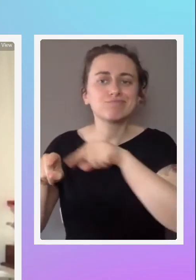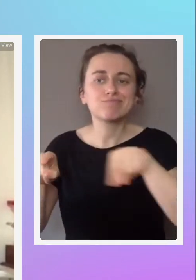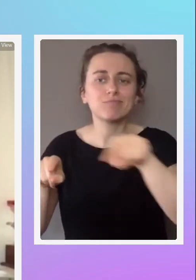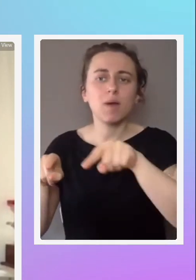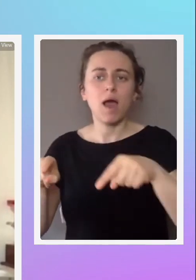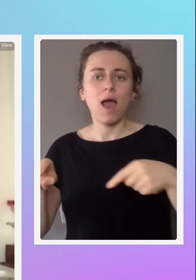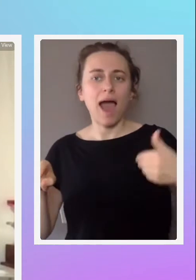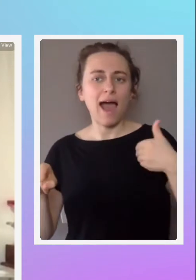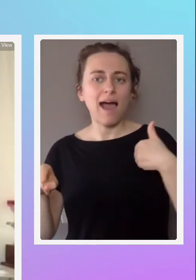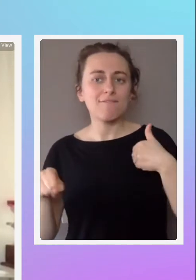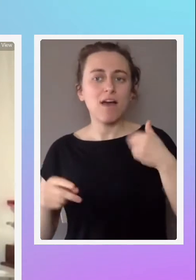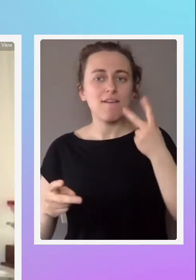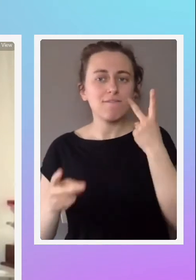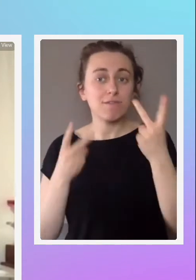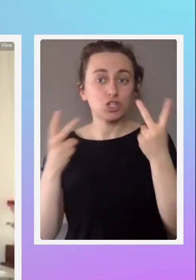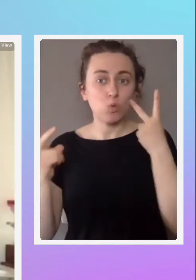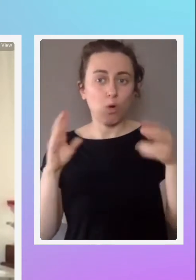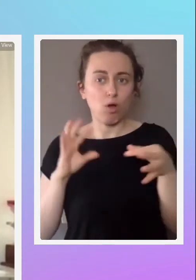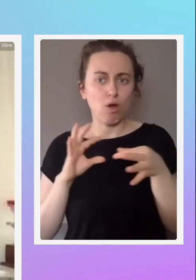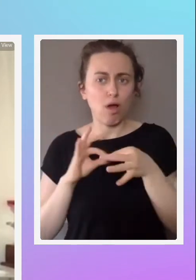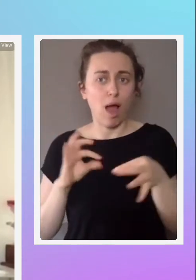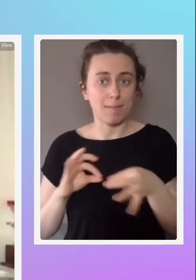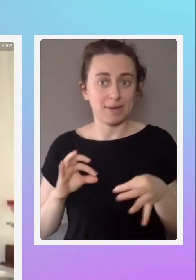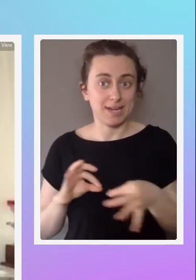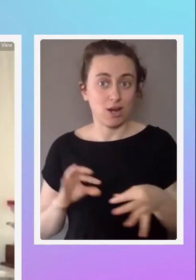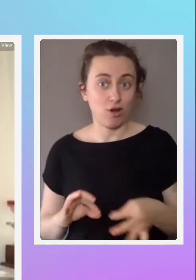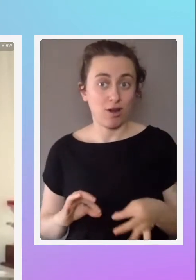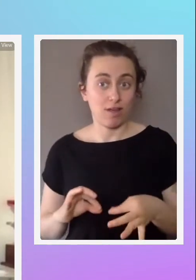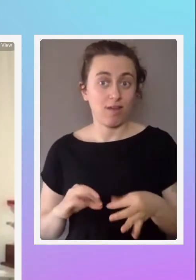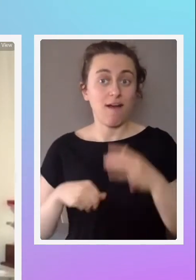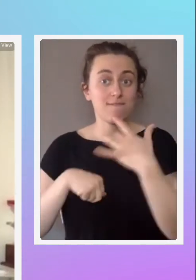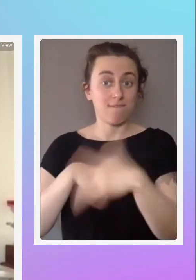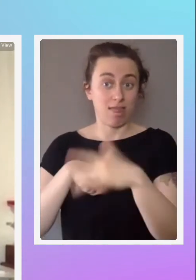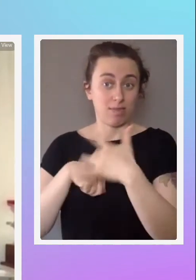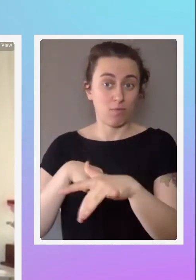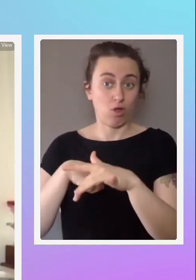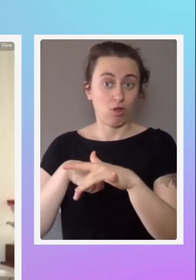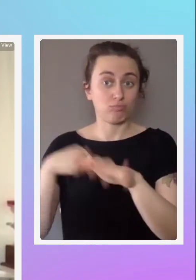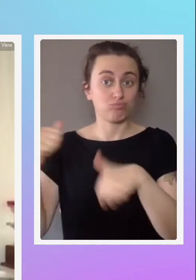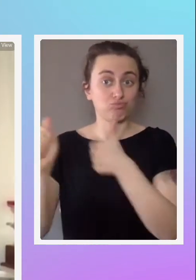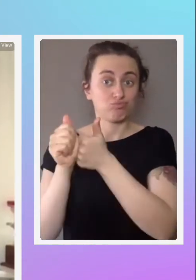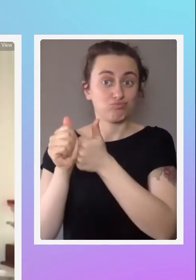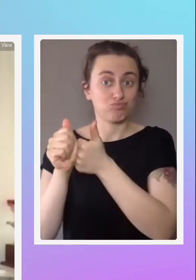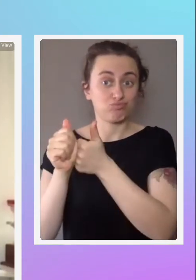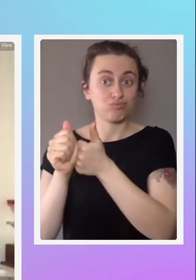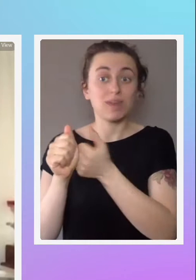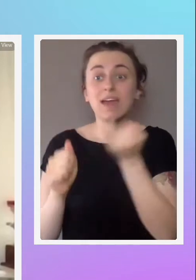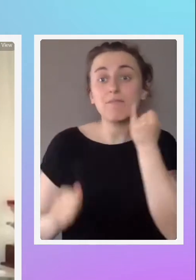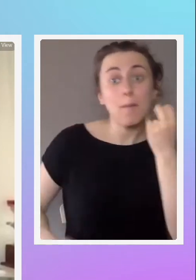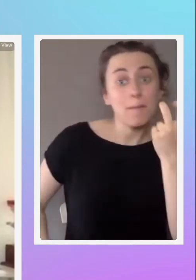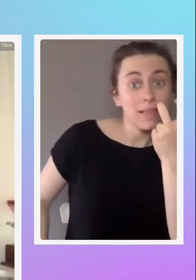that's available for someone who is blind the is to describe what's happening in the scene